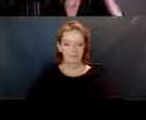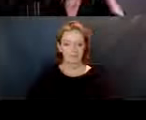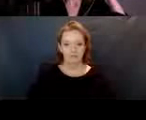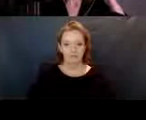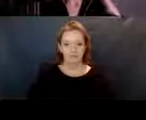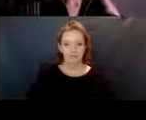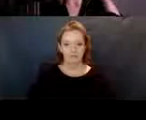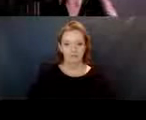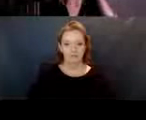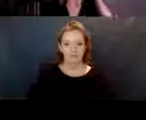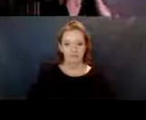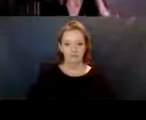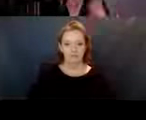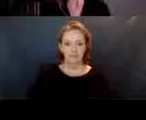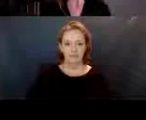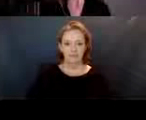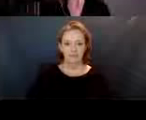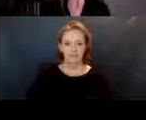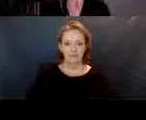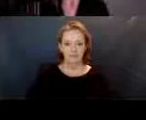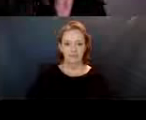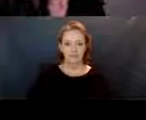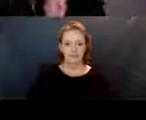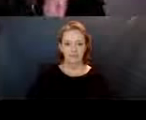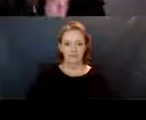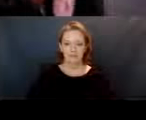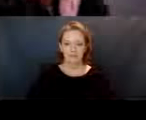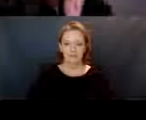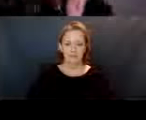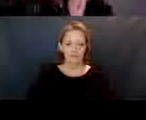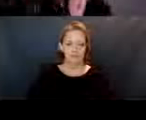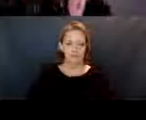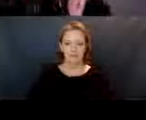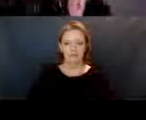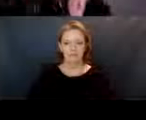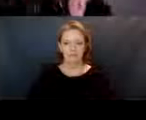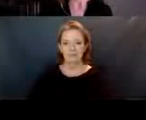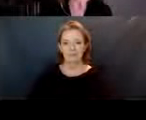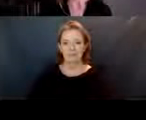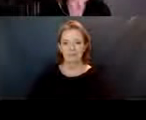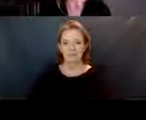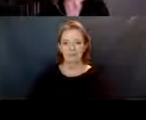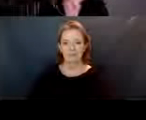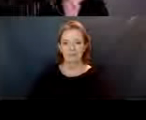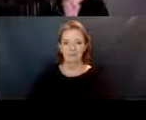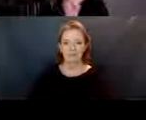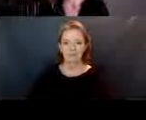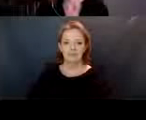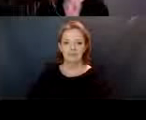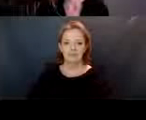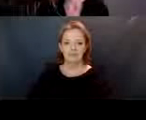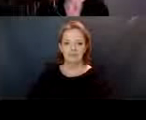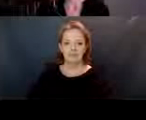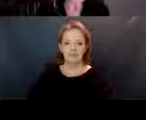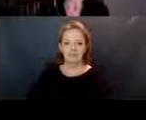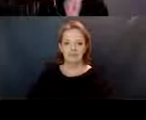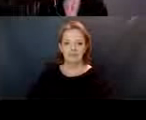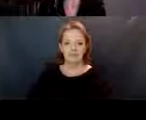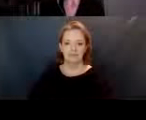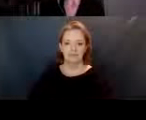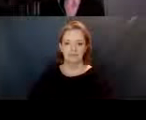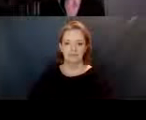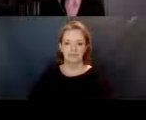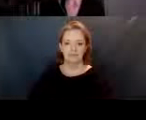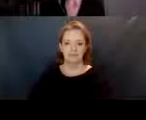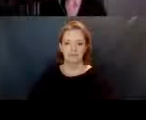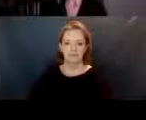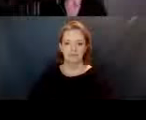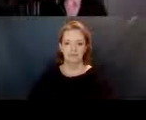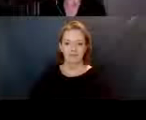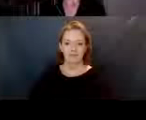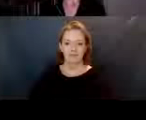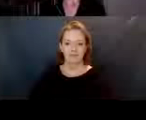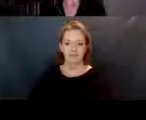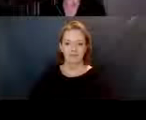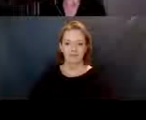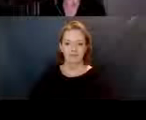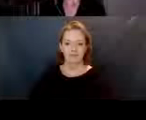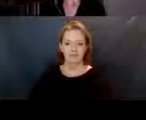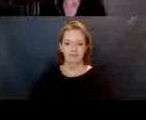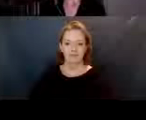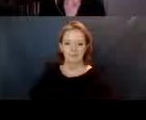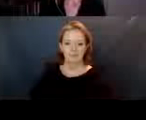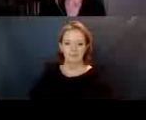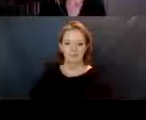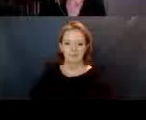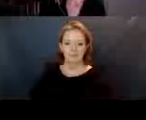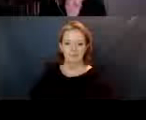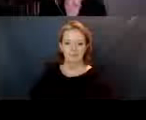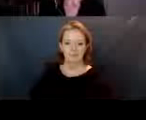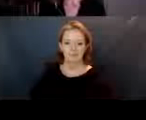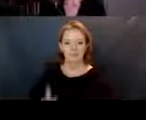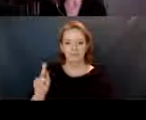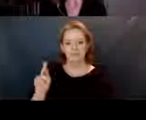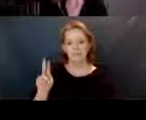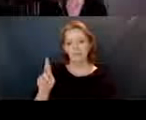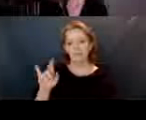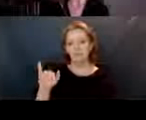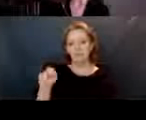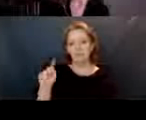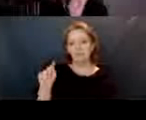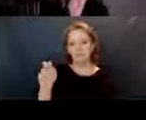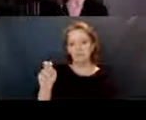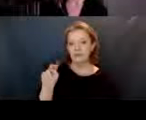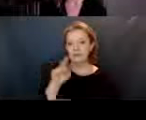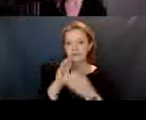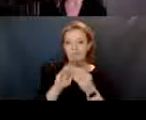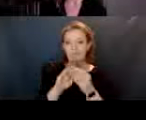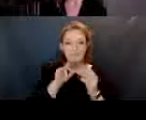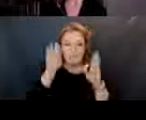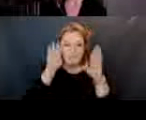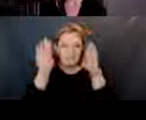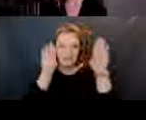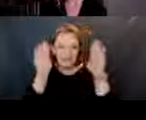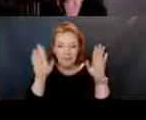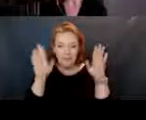K: Hello everybody I'm just going to give this maybe one more minute to let a few more